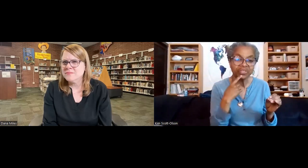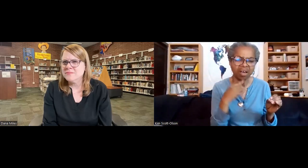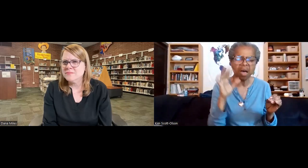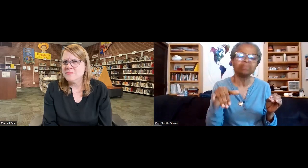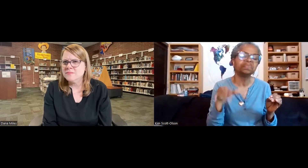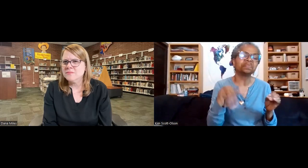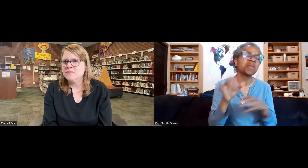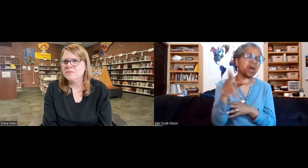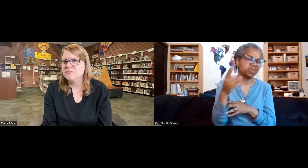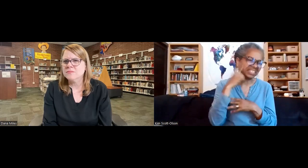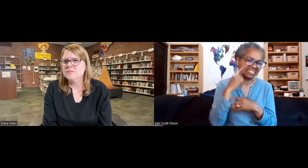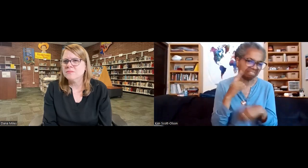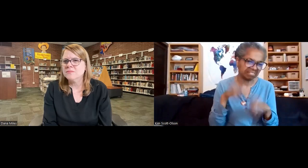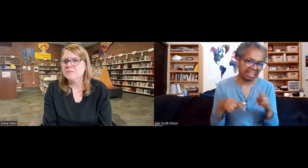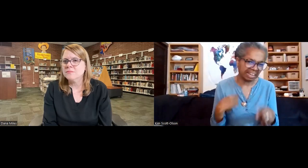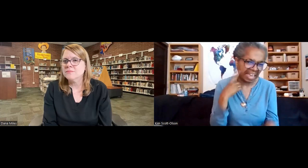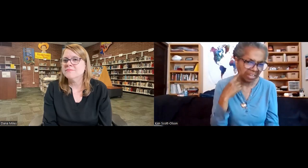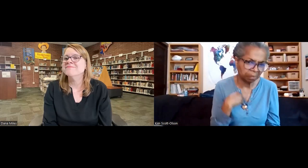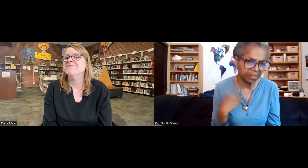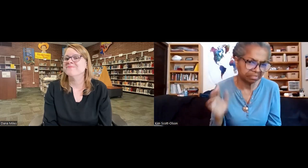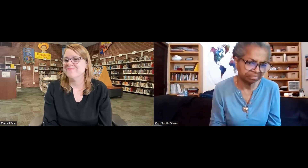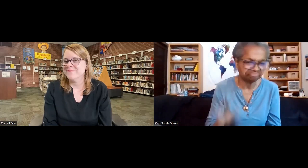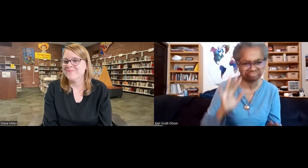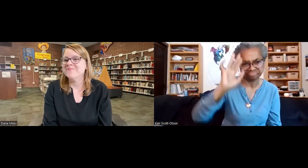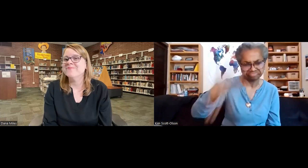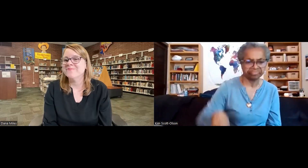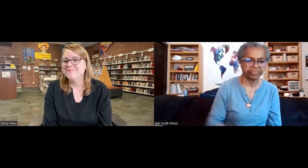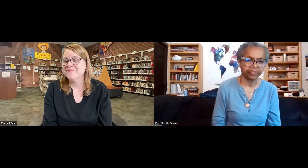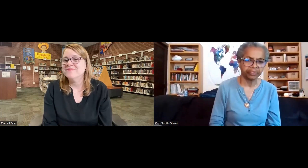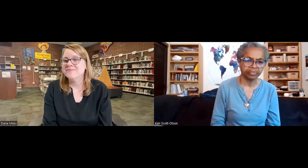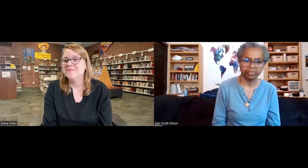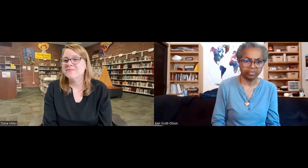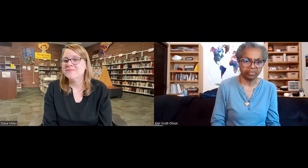“Oh, he's deaf. He can't hear me anyway.” She completely brushed it off.